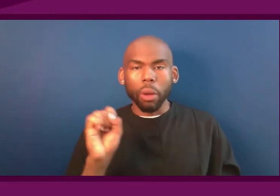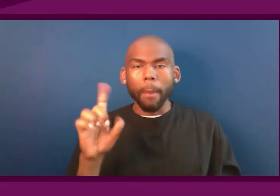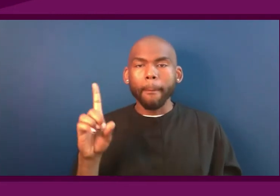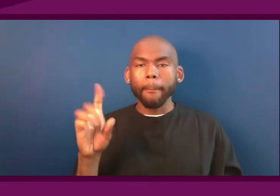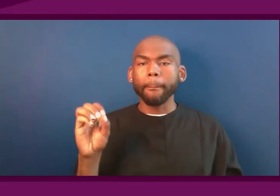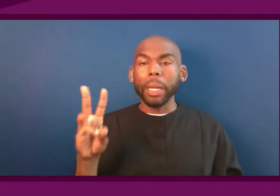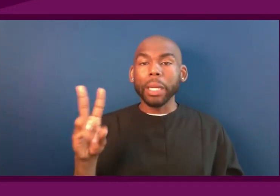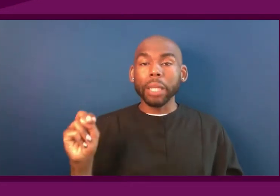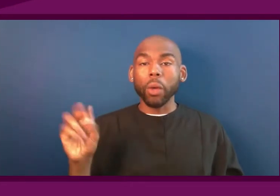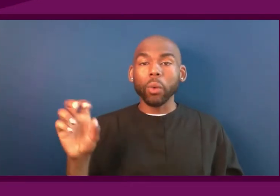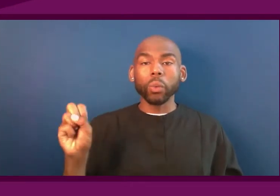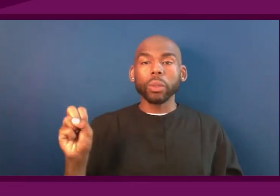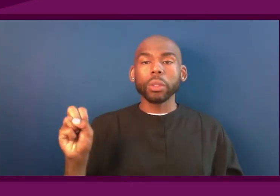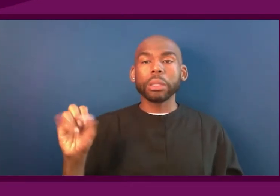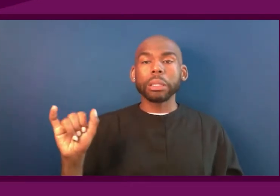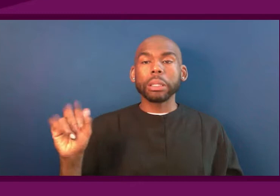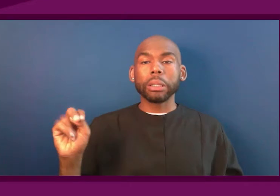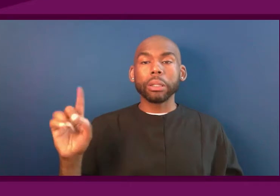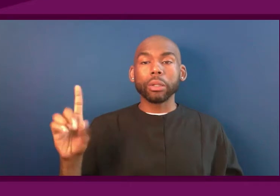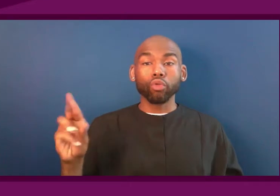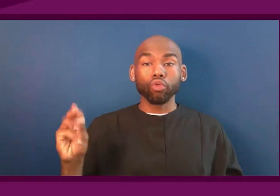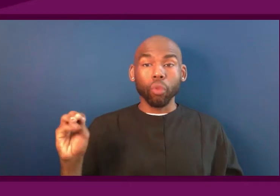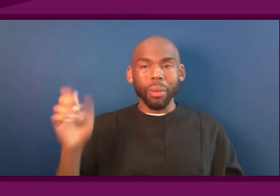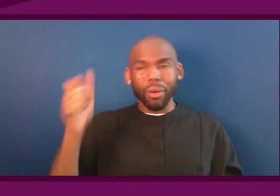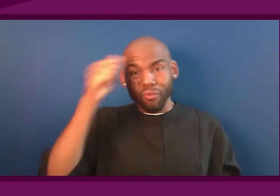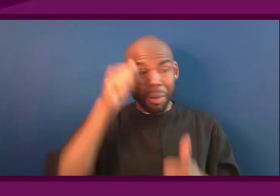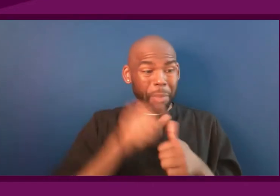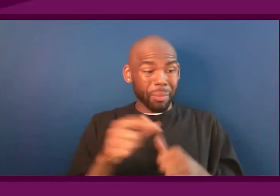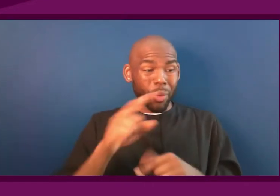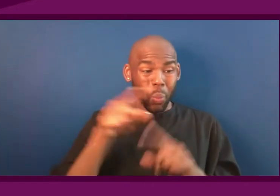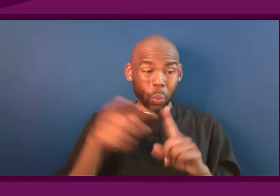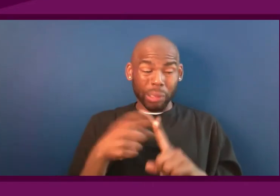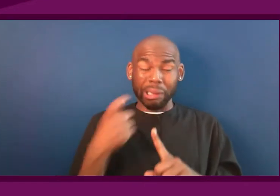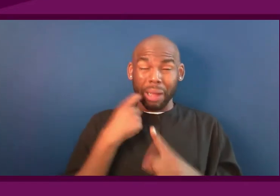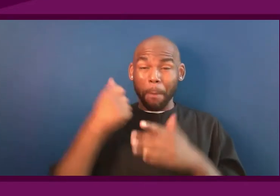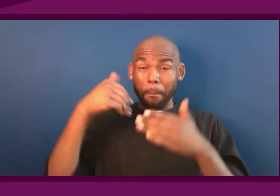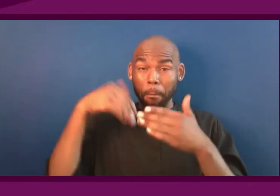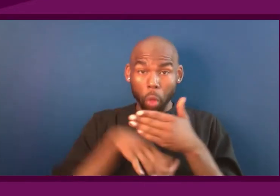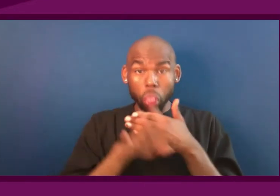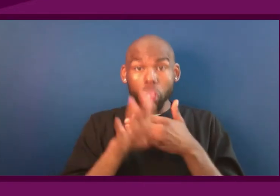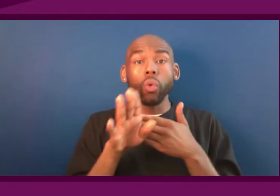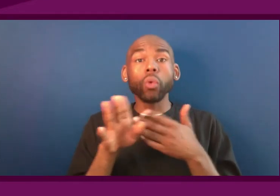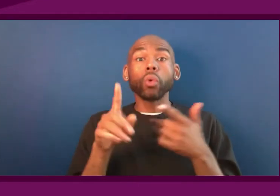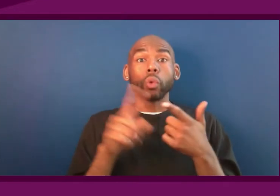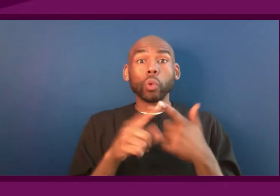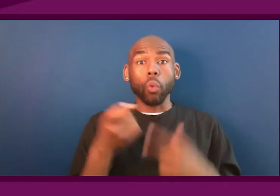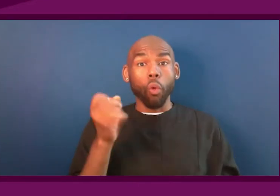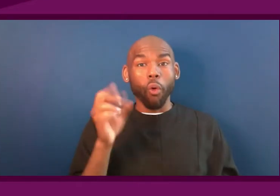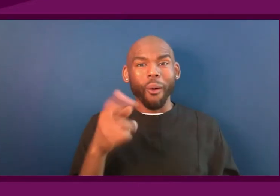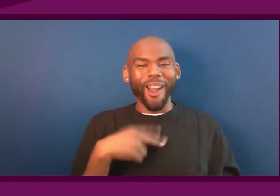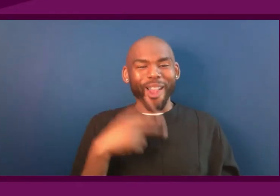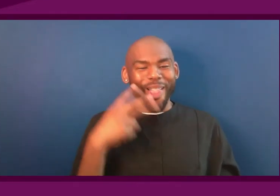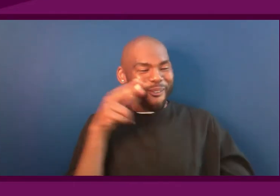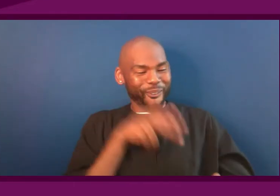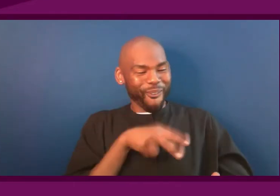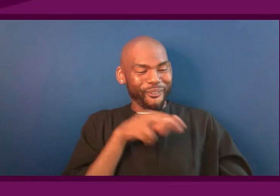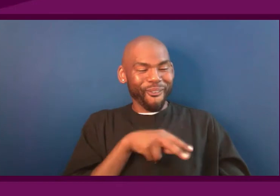but I had this quiet little thought flipped through my mind that said this, she looks like